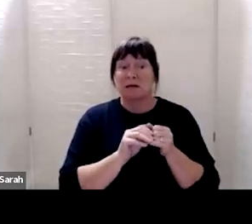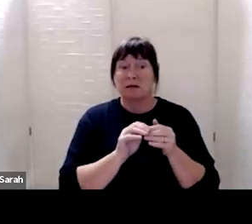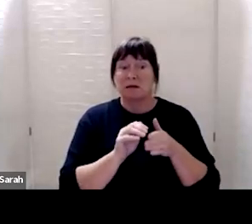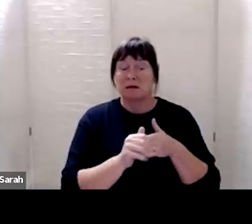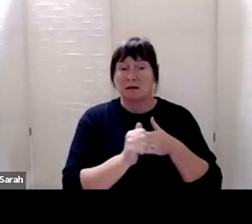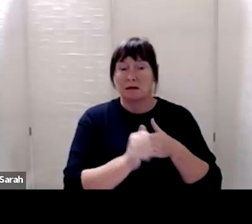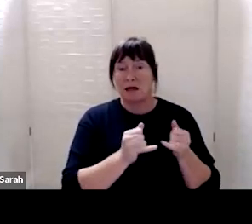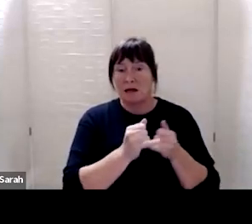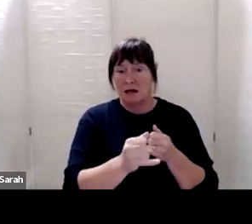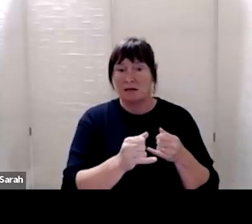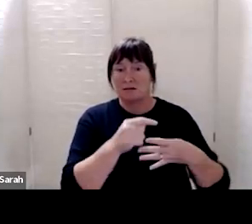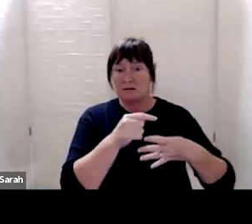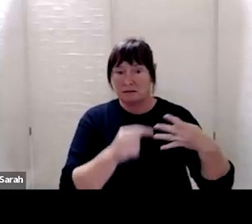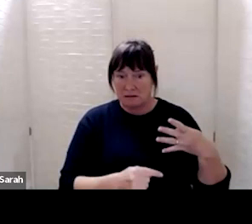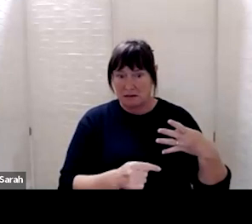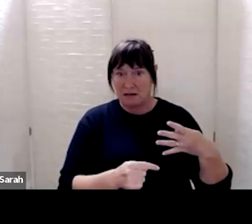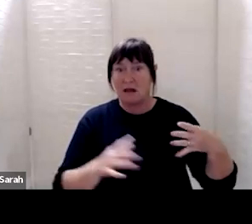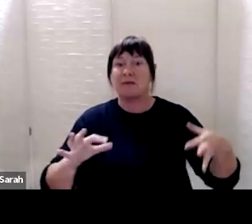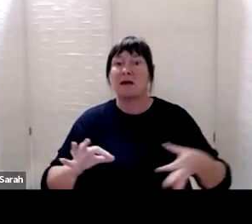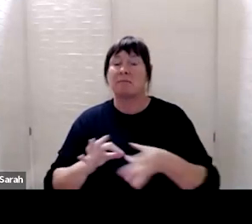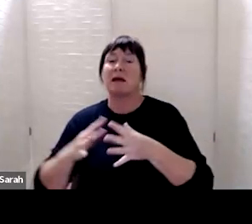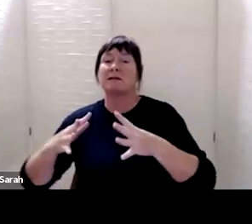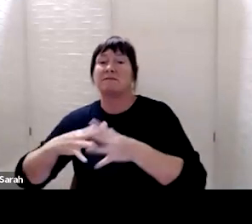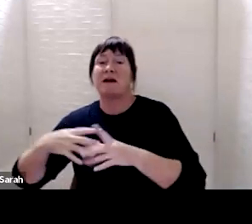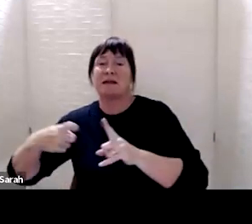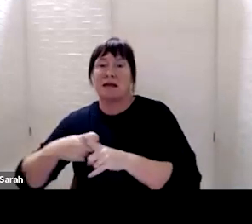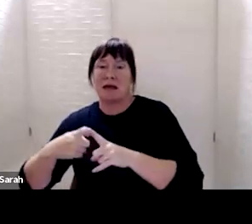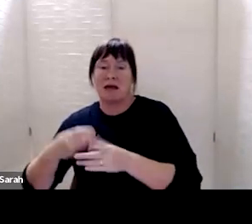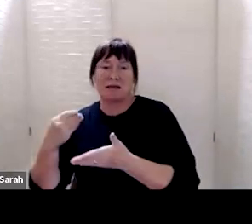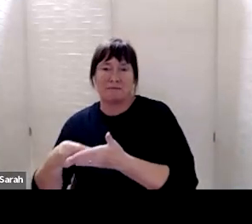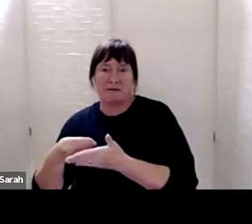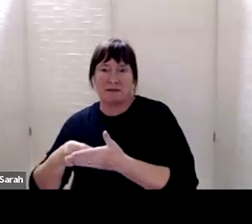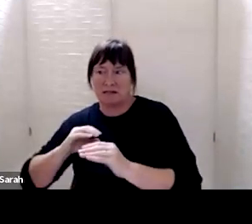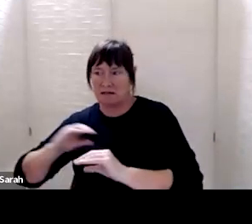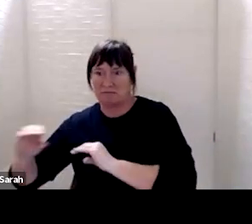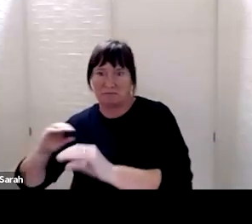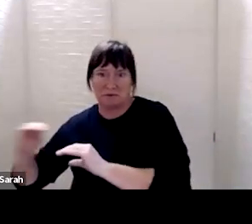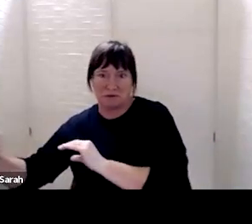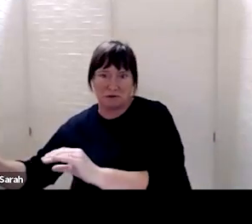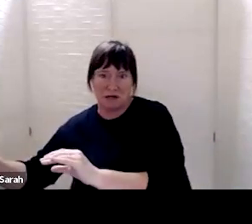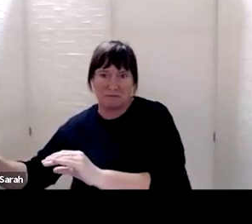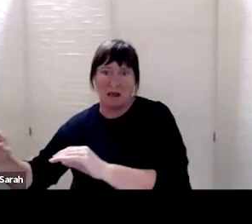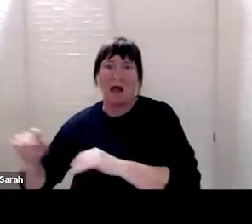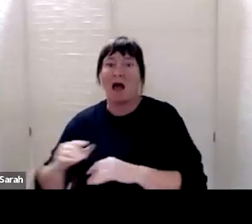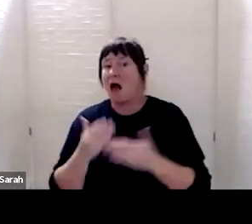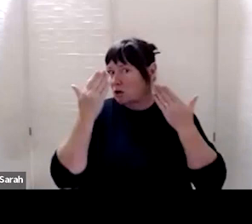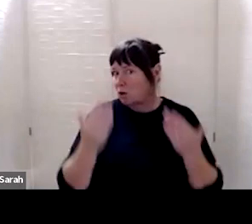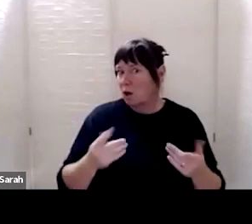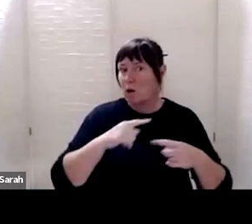to Whaikaha as a funding stream and I can’t speak for Te Whatu Ora,